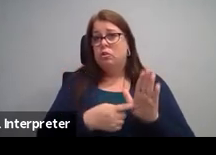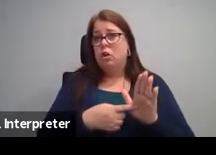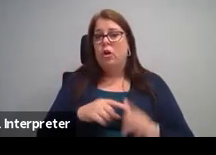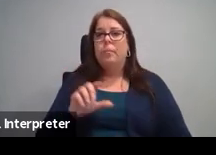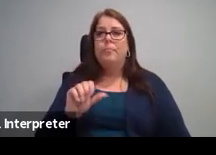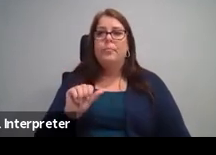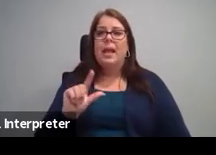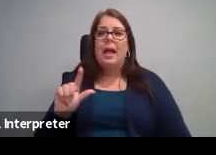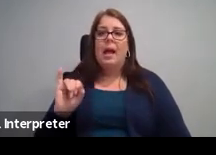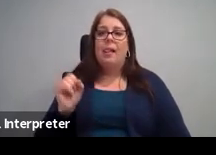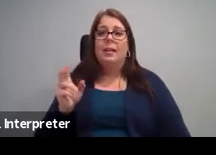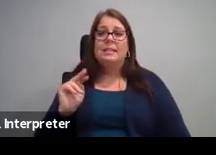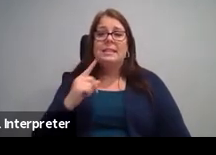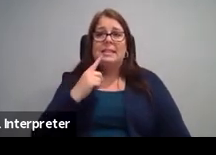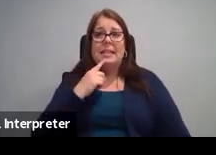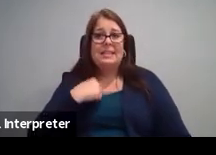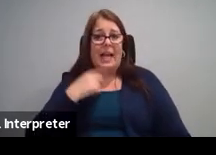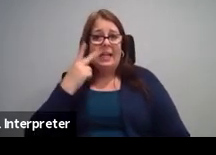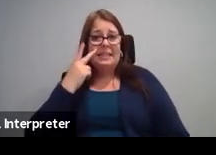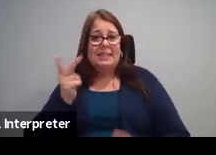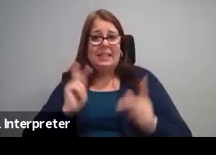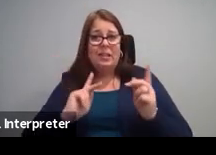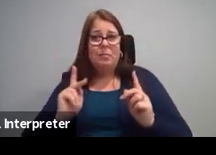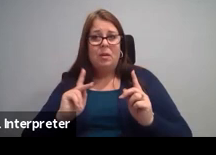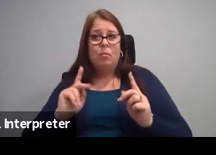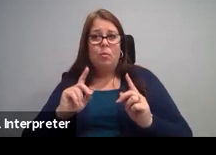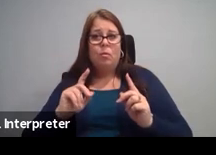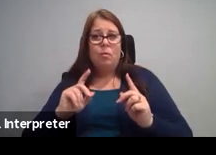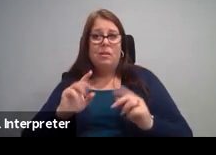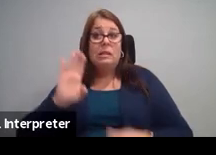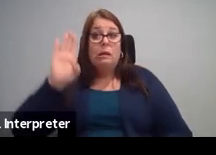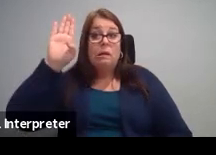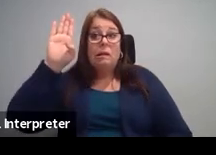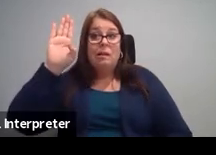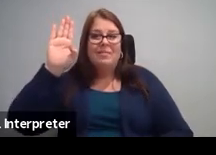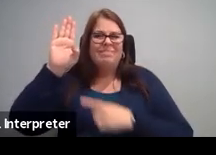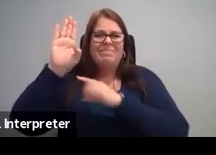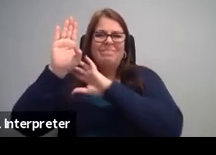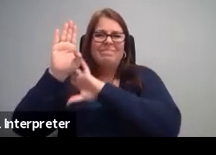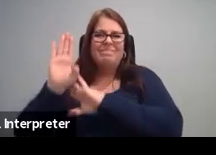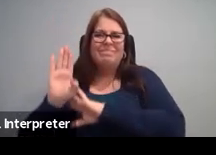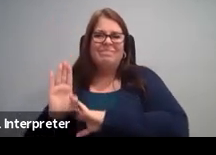Allison frenzel: And I see some people raising hands so just put your we can't call on you because it's a webinar format, so please